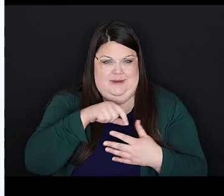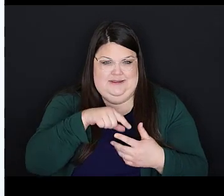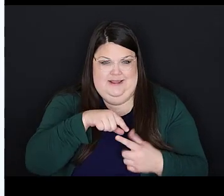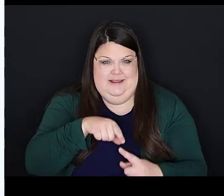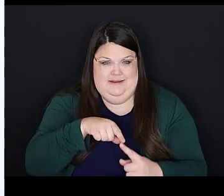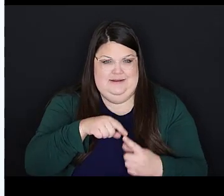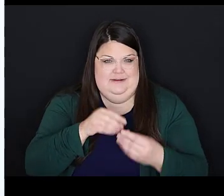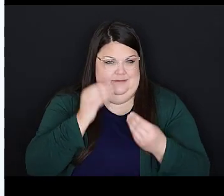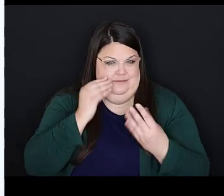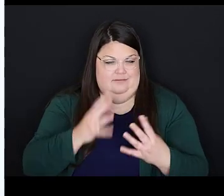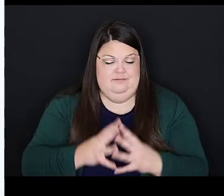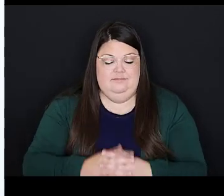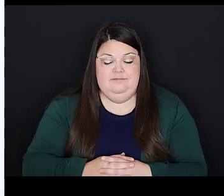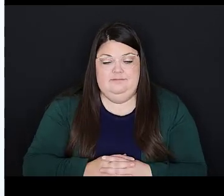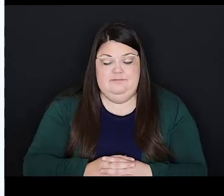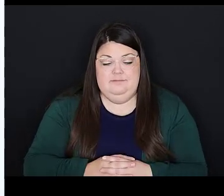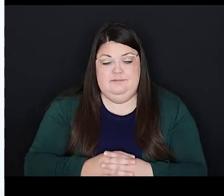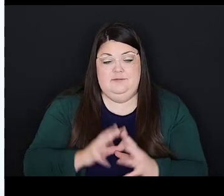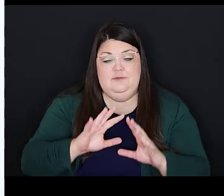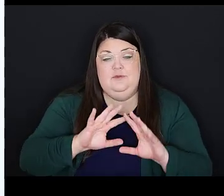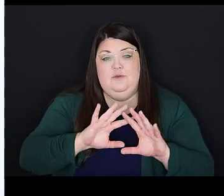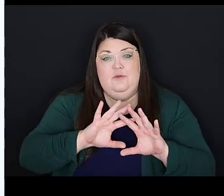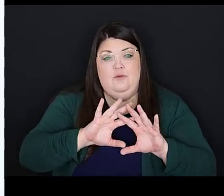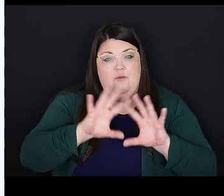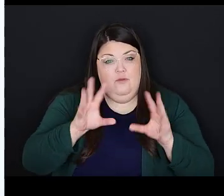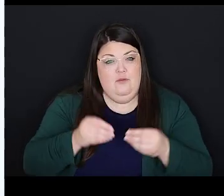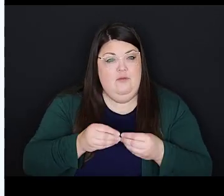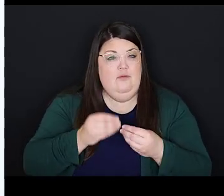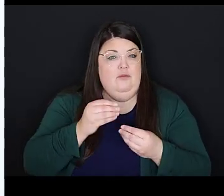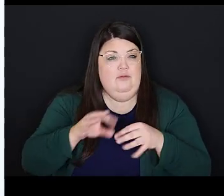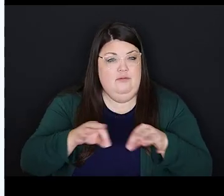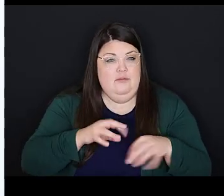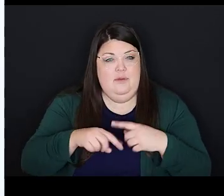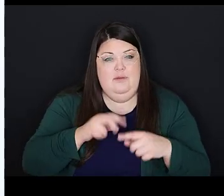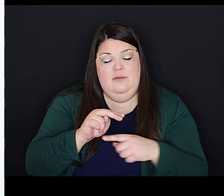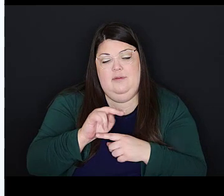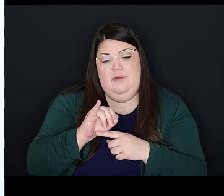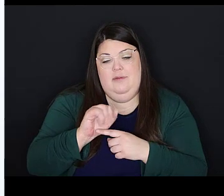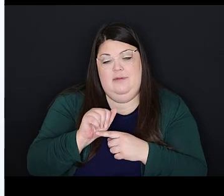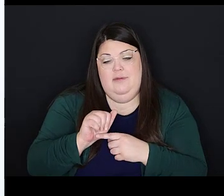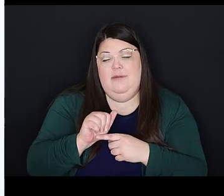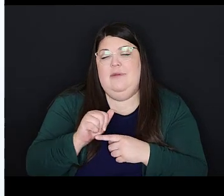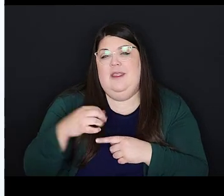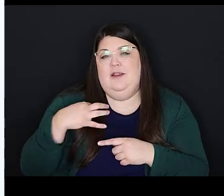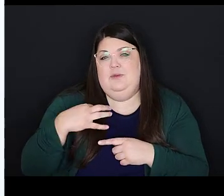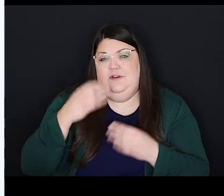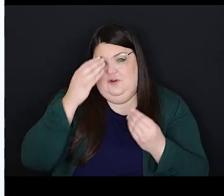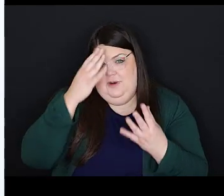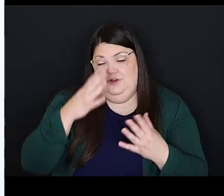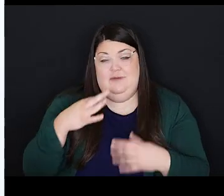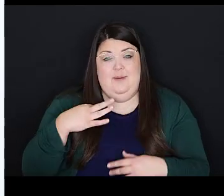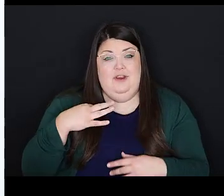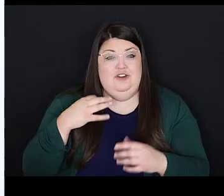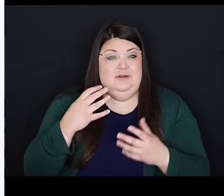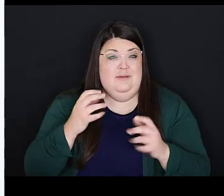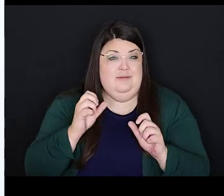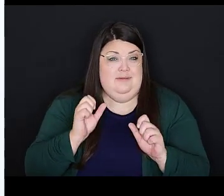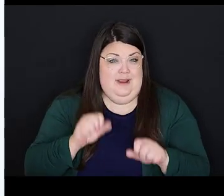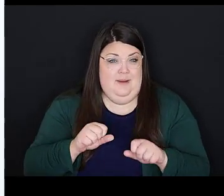Overview of NIA, Eligibility Information. Applications may be made only by Indian